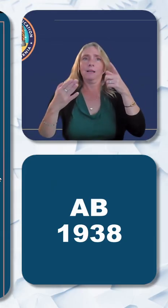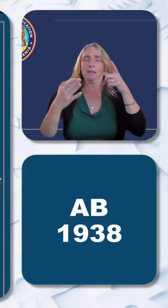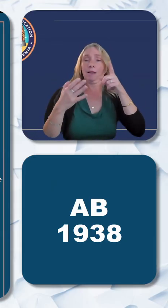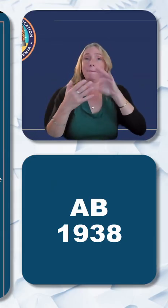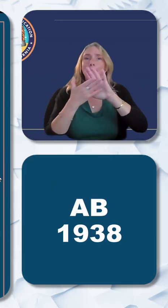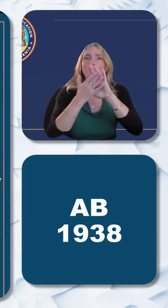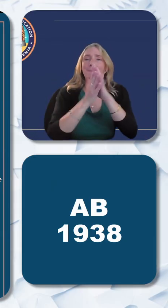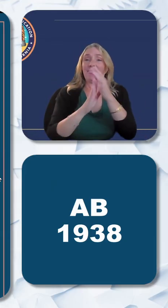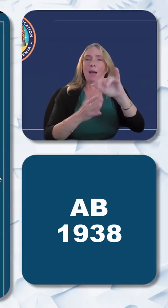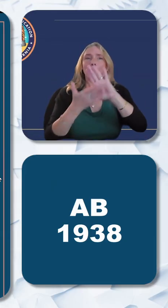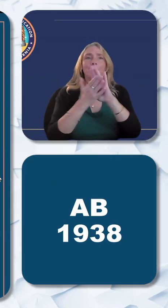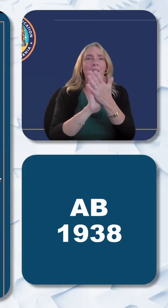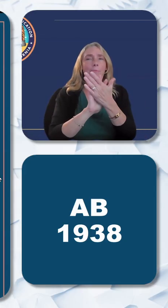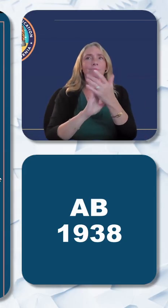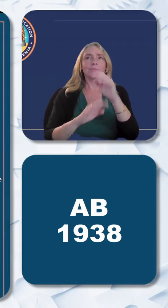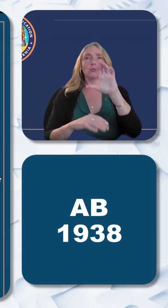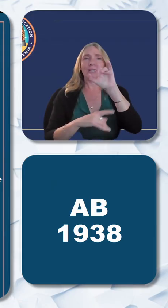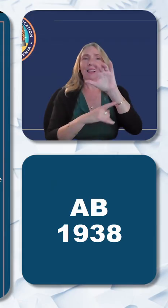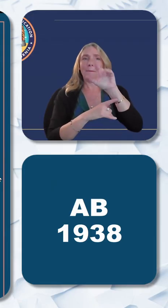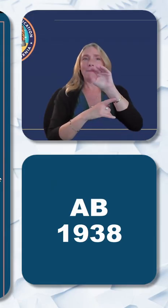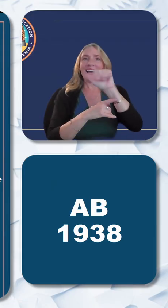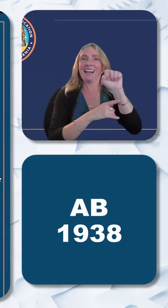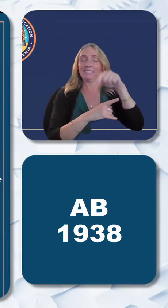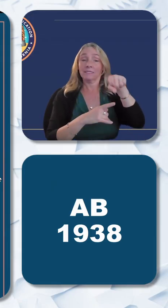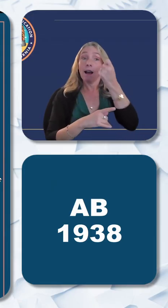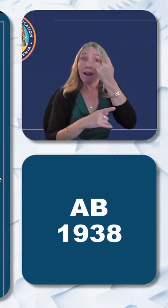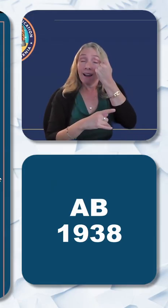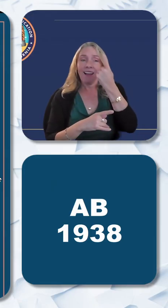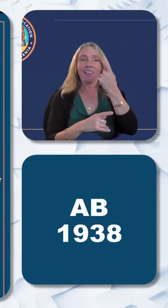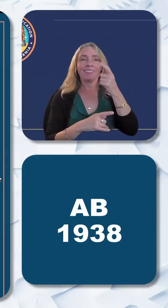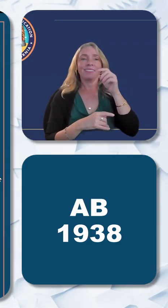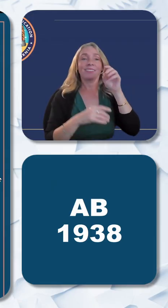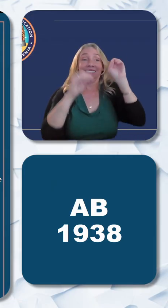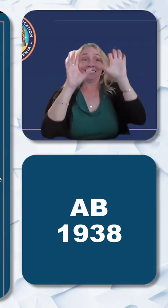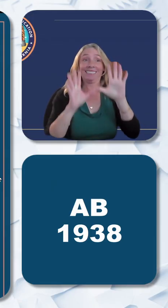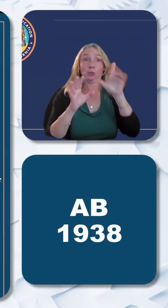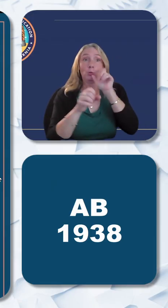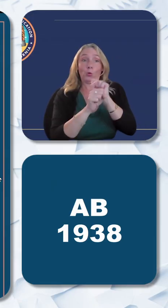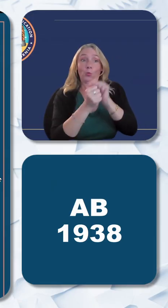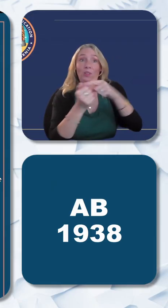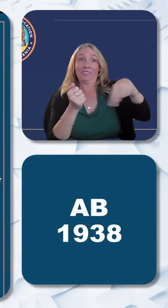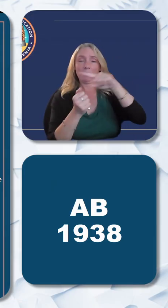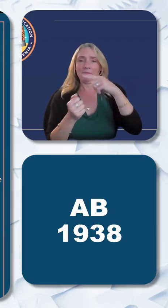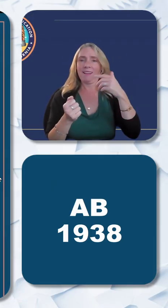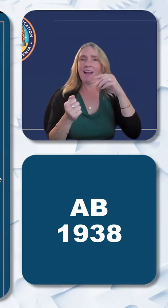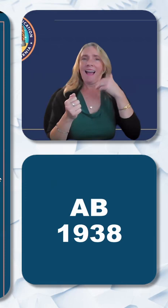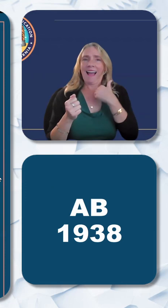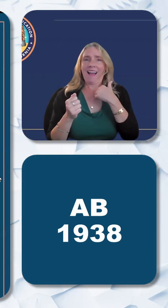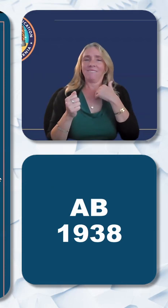grade would have 3 or 4 more deaf students. That would become that critical mass that's necessary